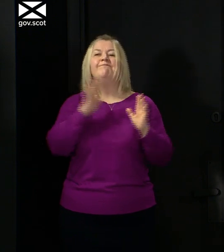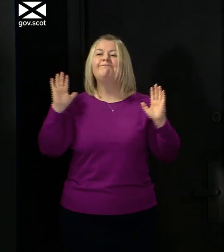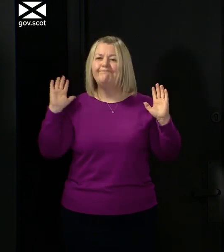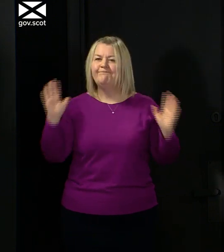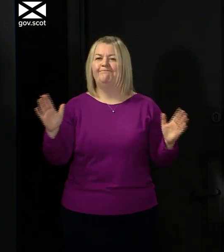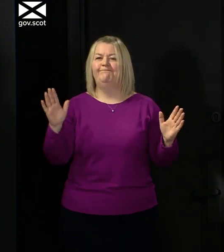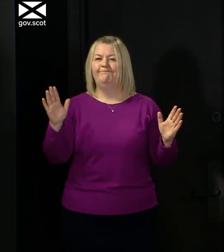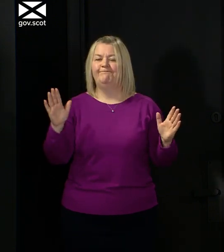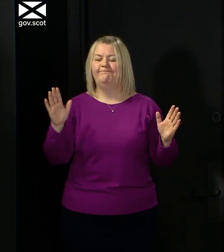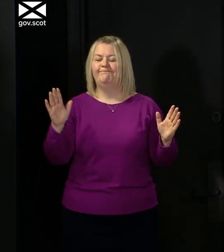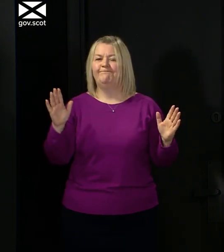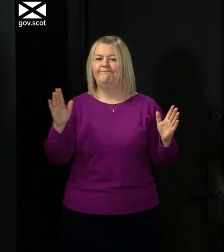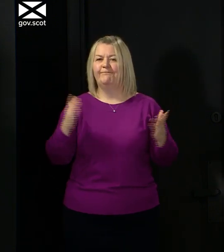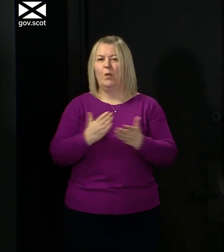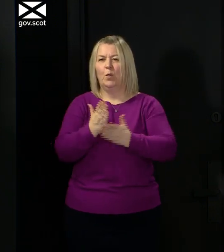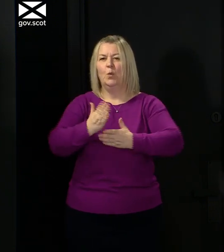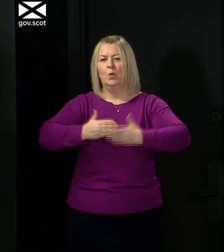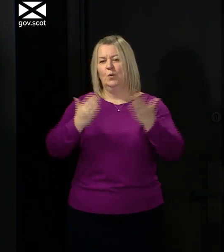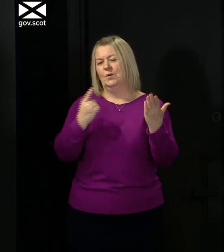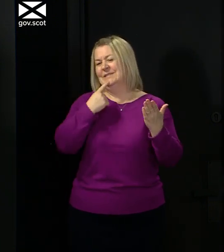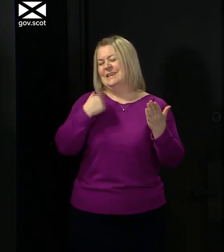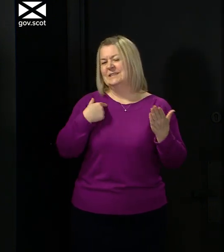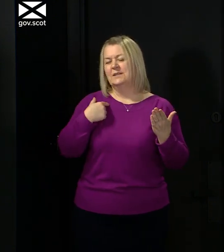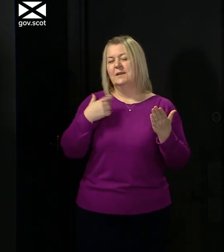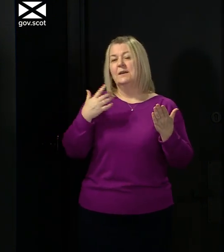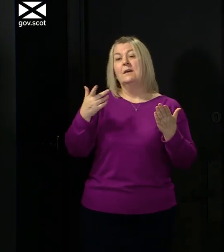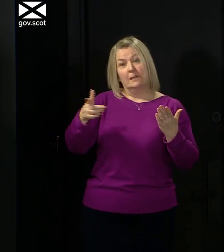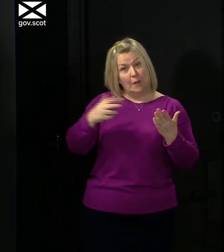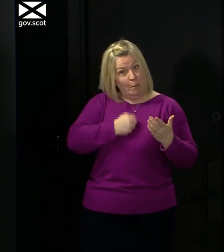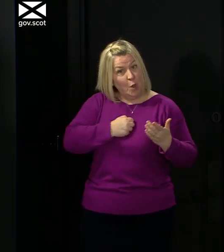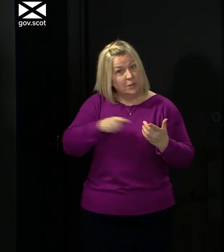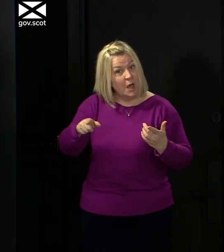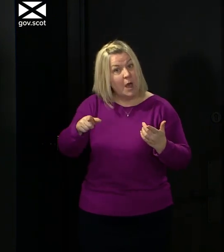thought that when she apologised and made clear that her actions were unacceptable,